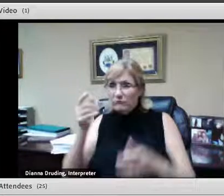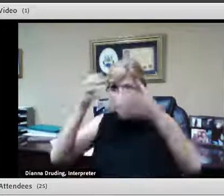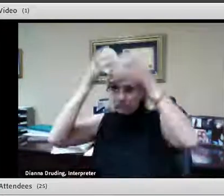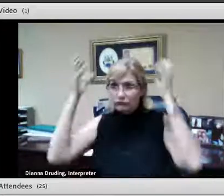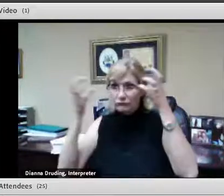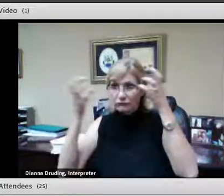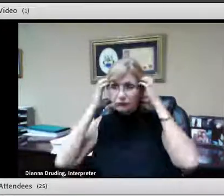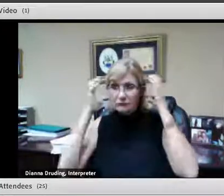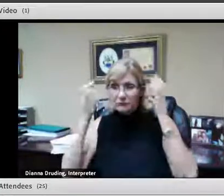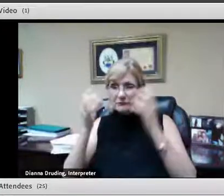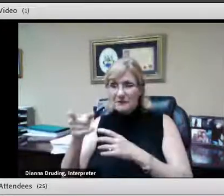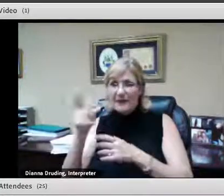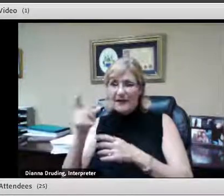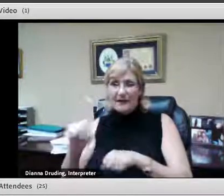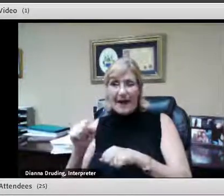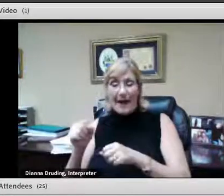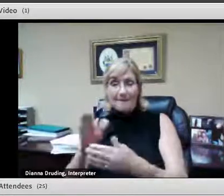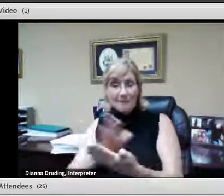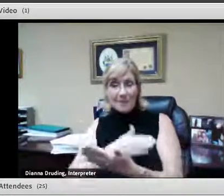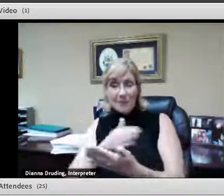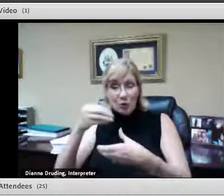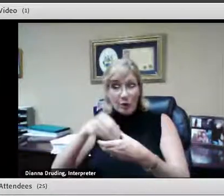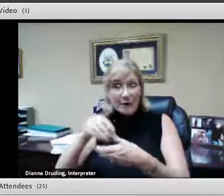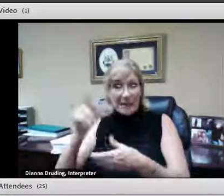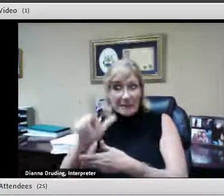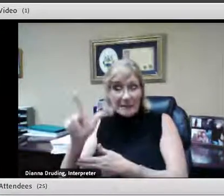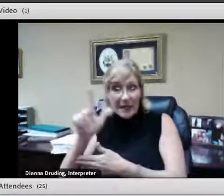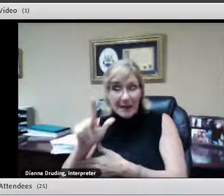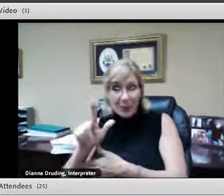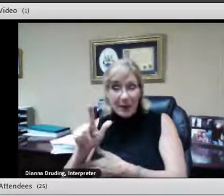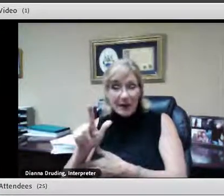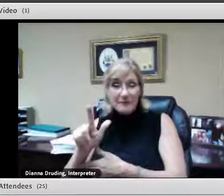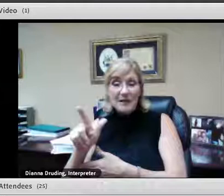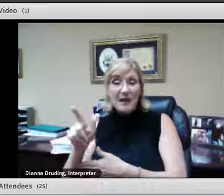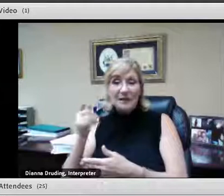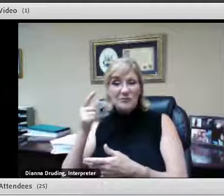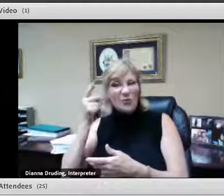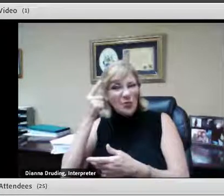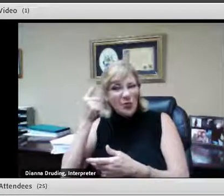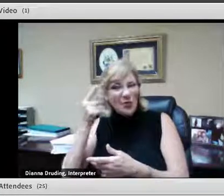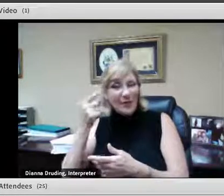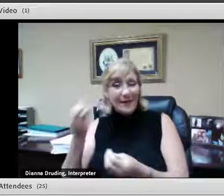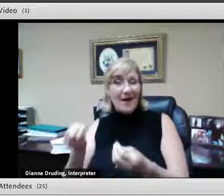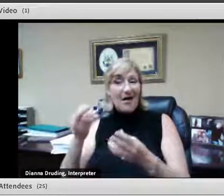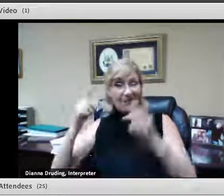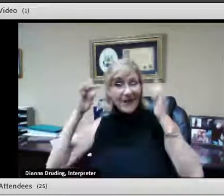and music within libraries is that you think it would make a lot of noise, when, in reality, my music games